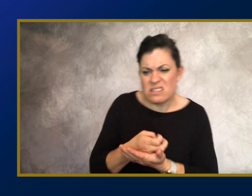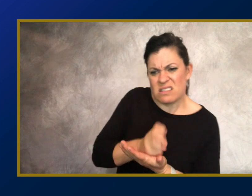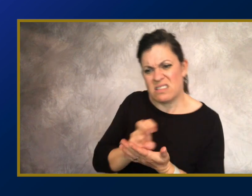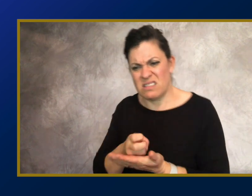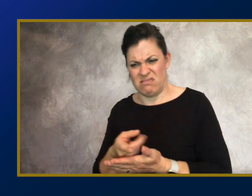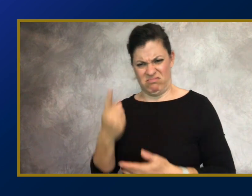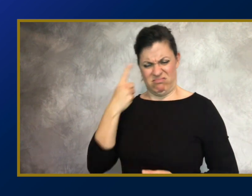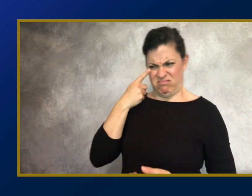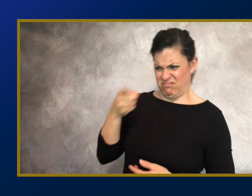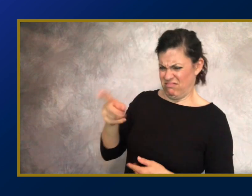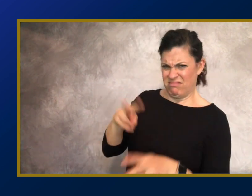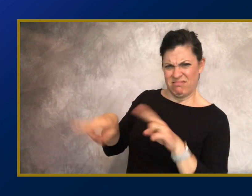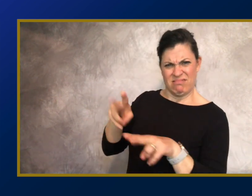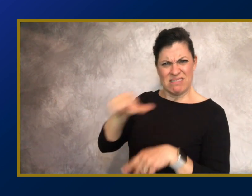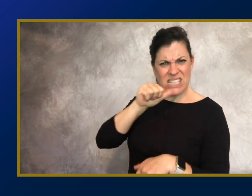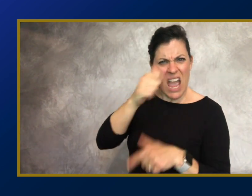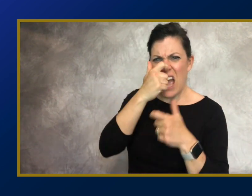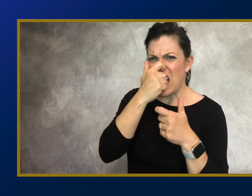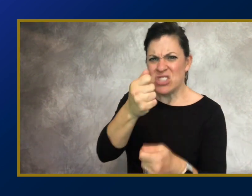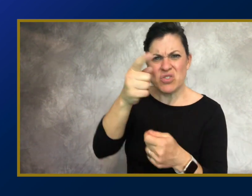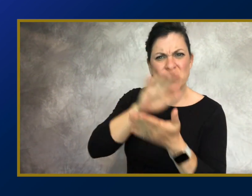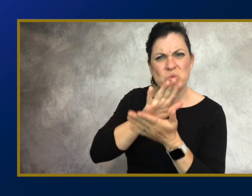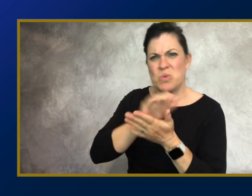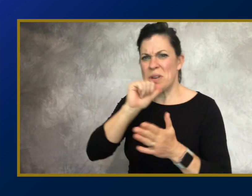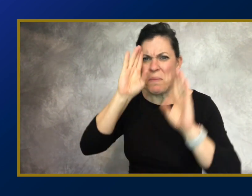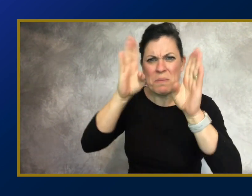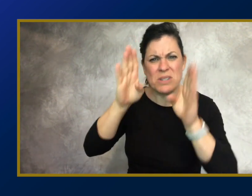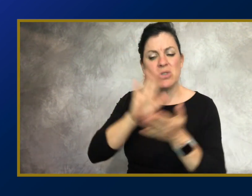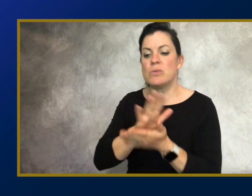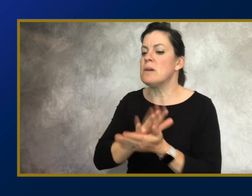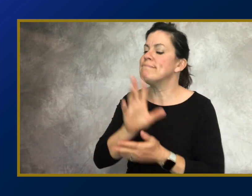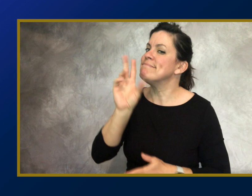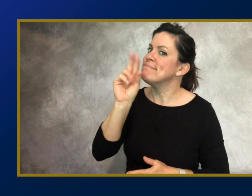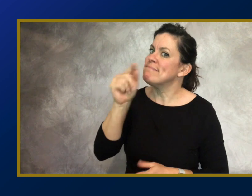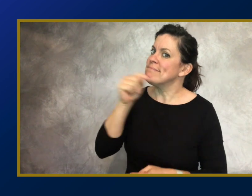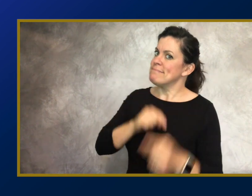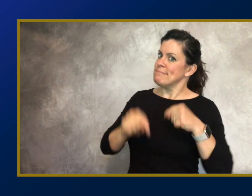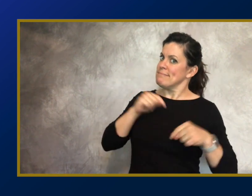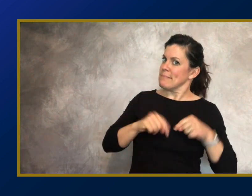a look and make sure that it's not something that's more related to core. So the way that